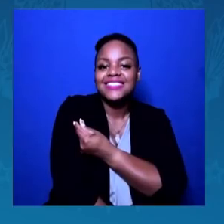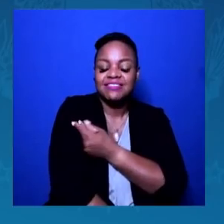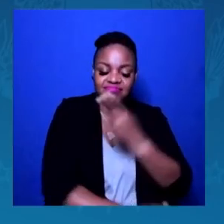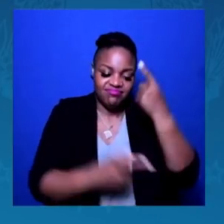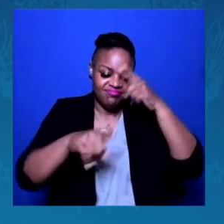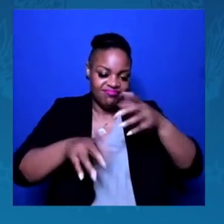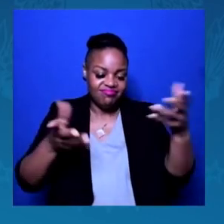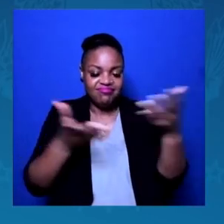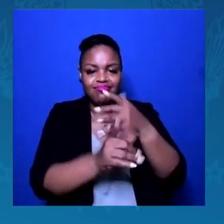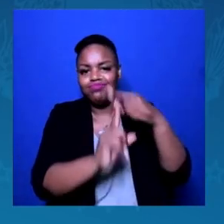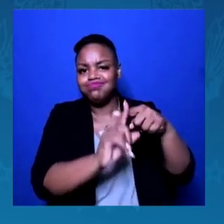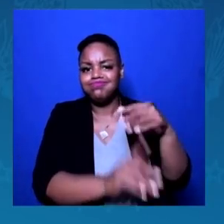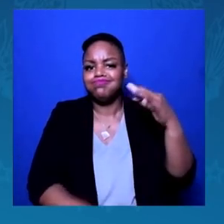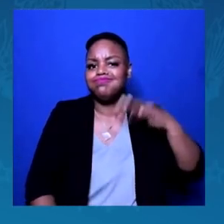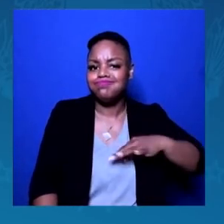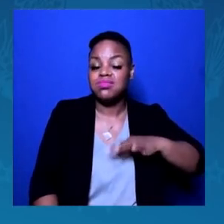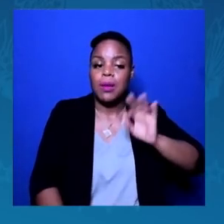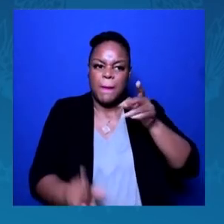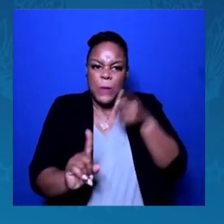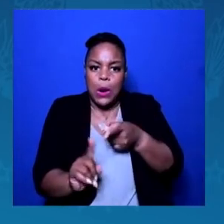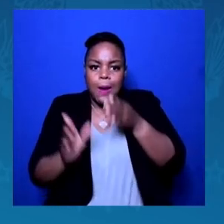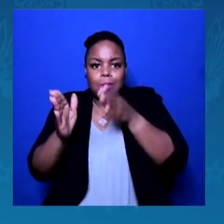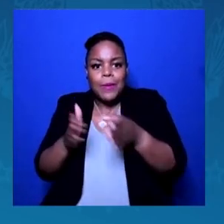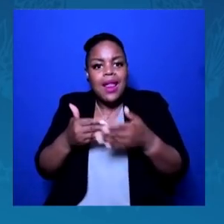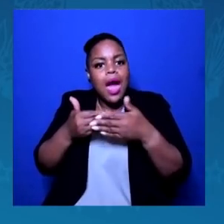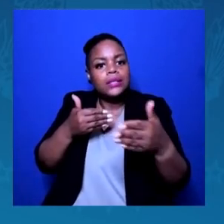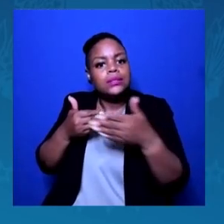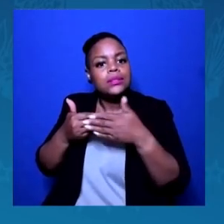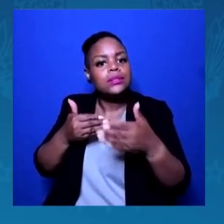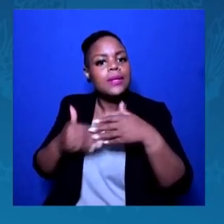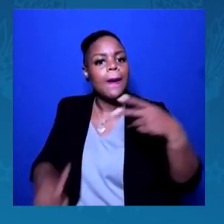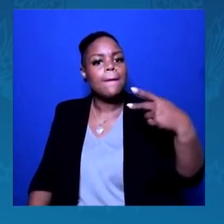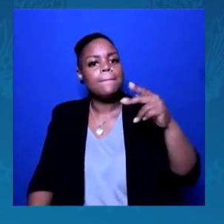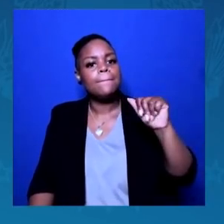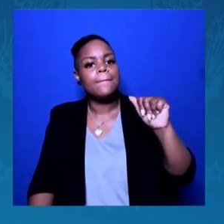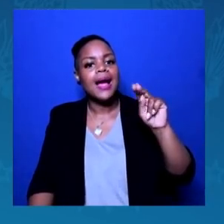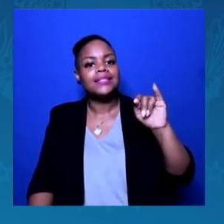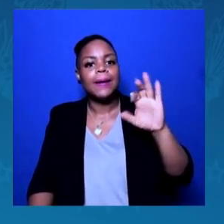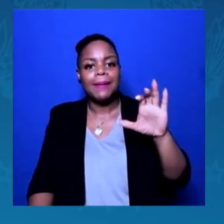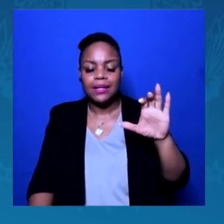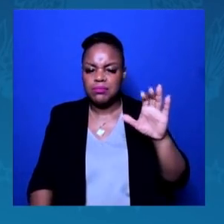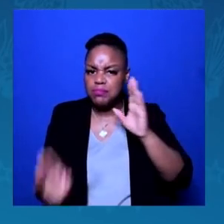That is part of what it means to strengthen this relationship strategically, strategically,